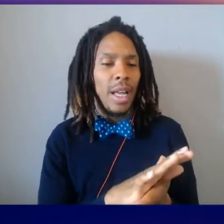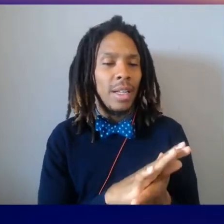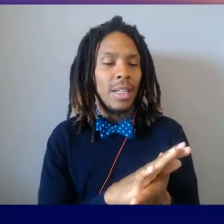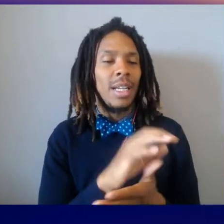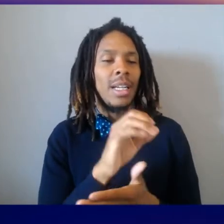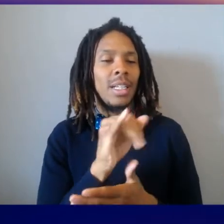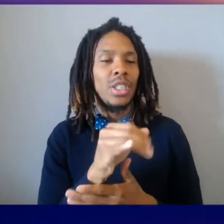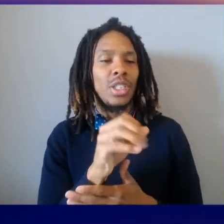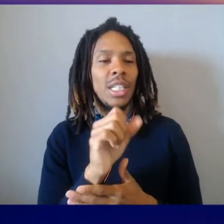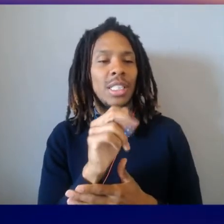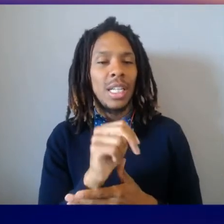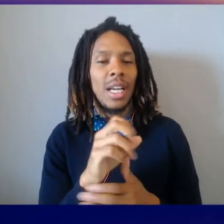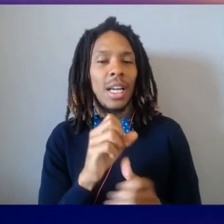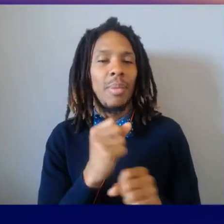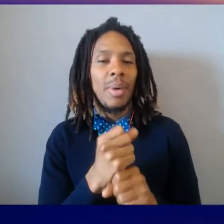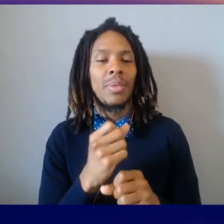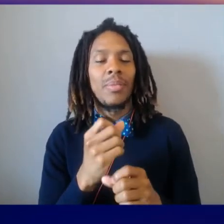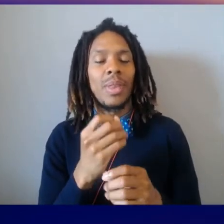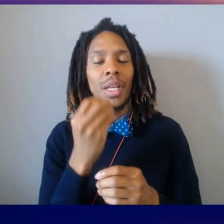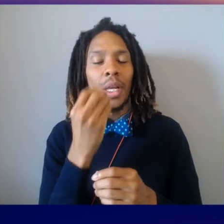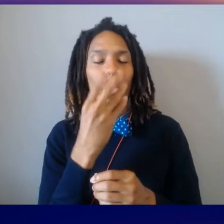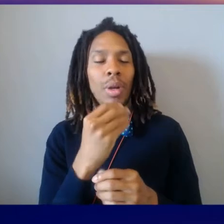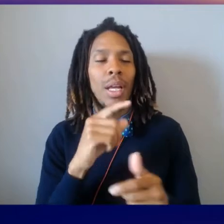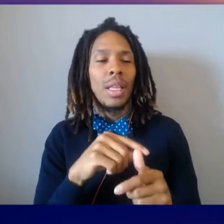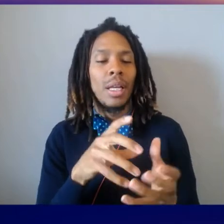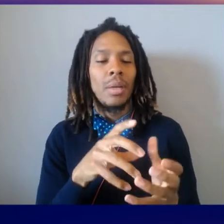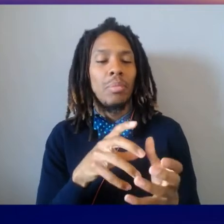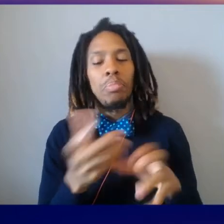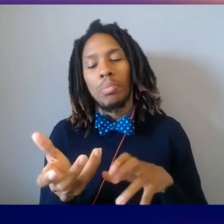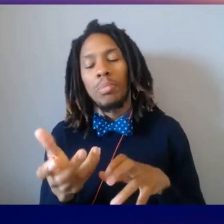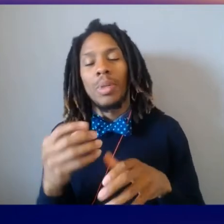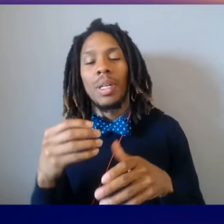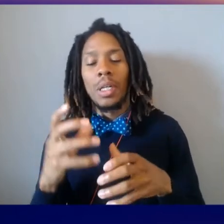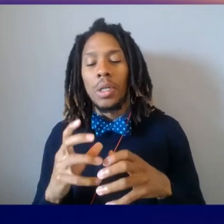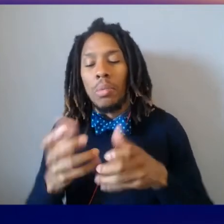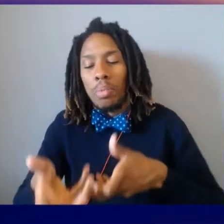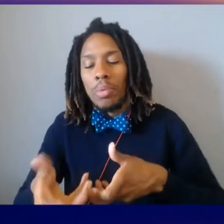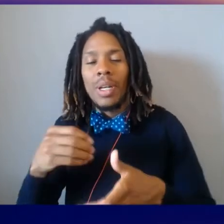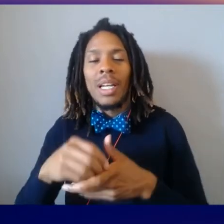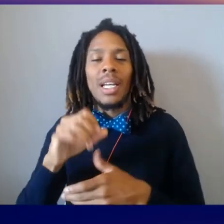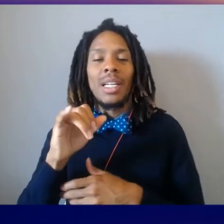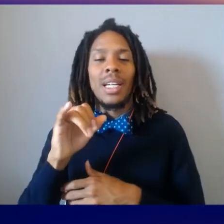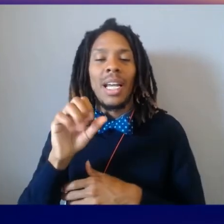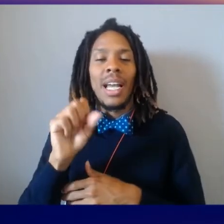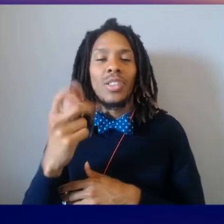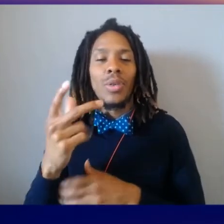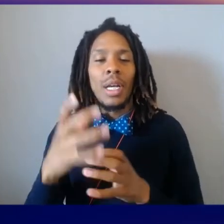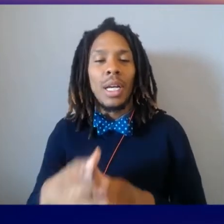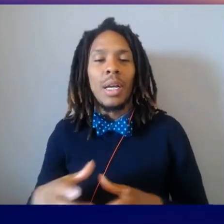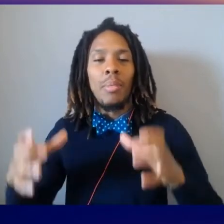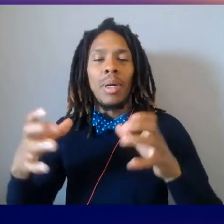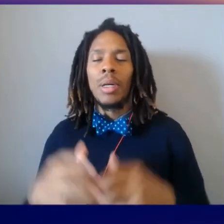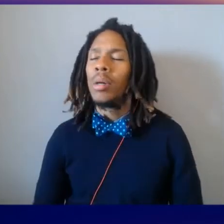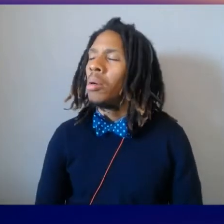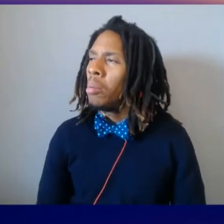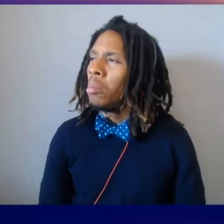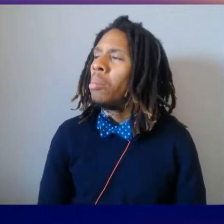it makes it pretty and then dumps it into an S3 bucket. So, it's a lot of possibilities with this product. That raises an interesting question in my mind as,